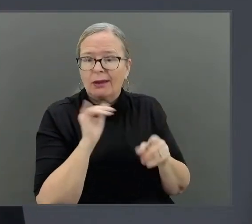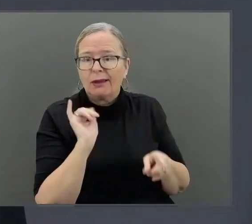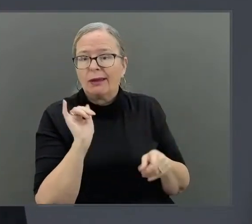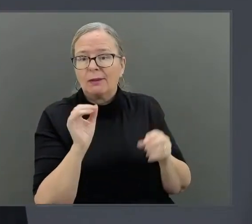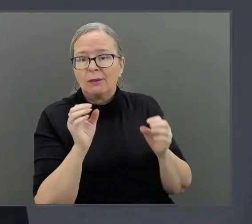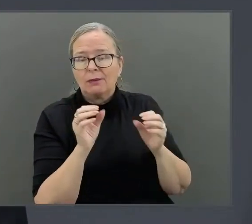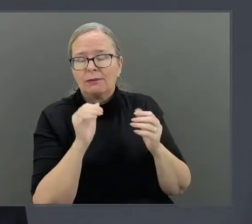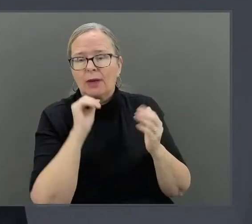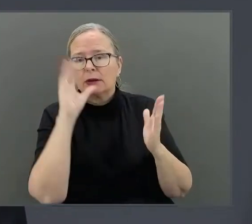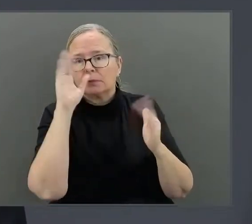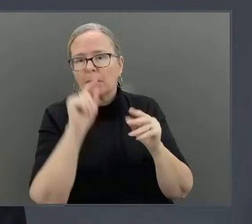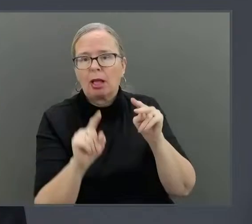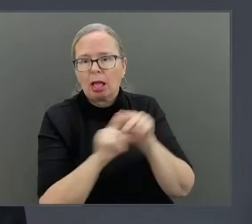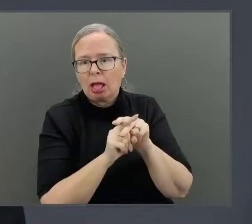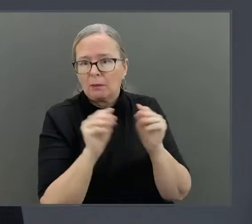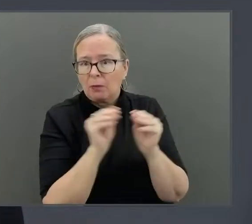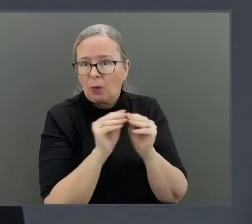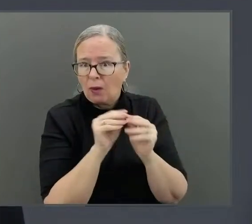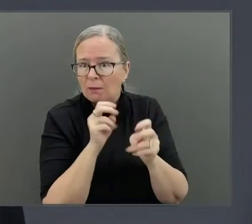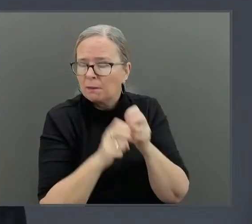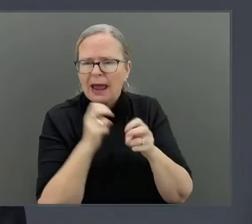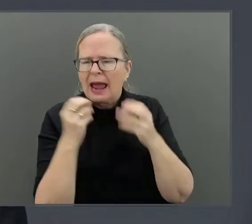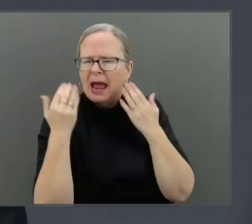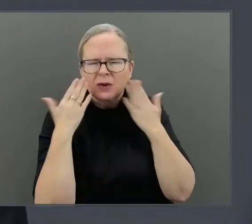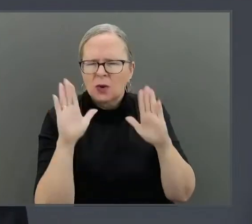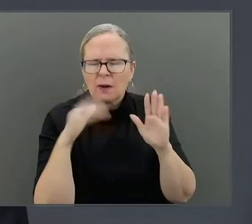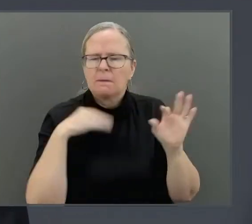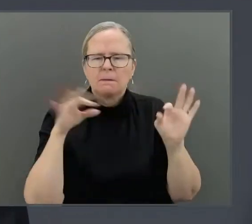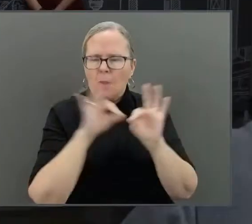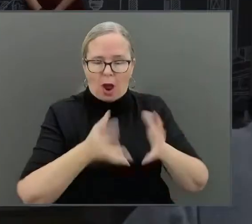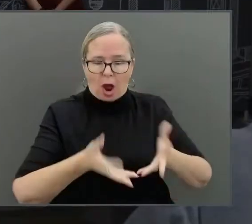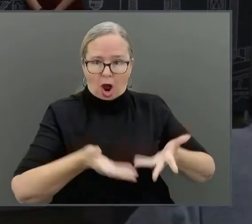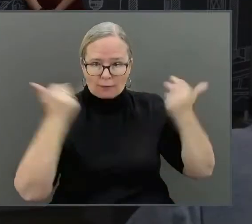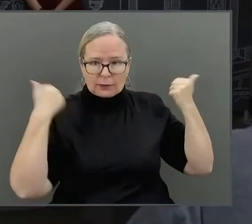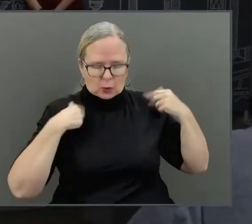comfortable and confident in in accelerating and and achieving these timelines so is July